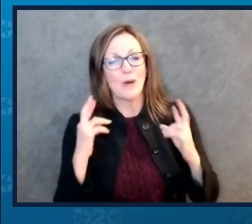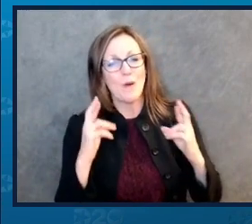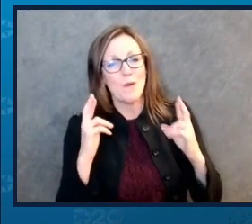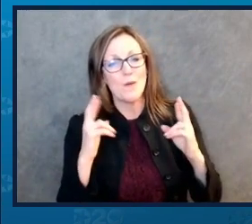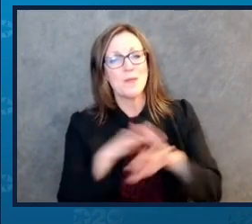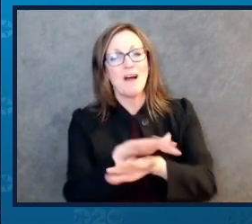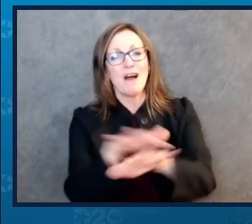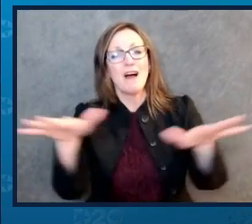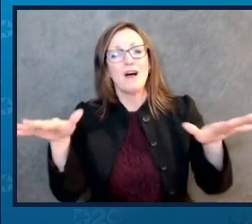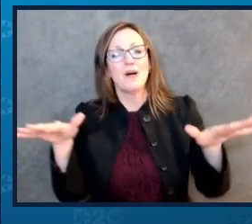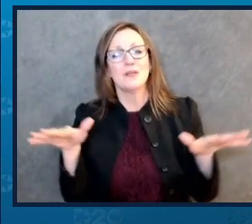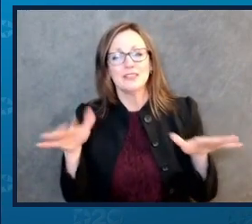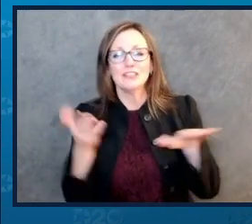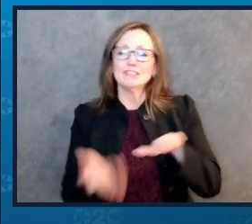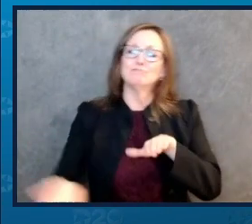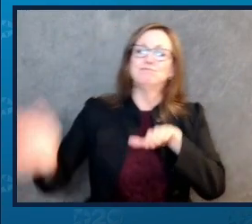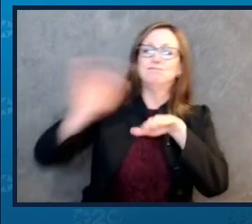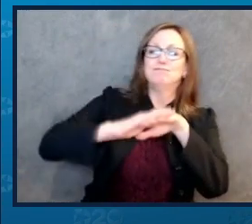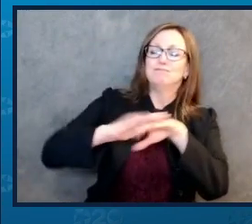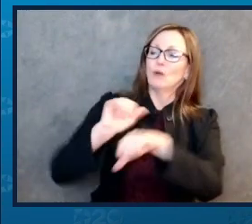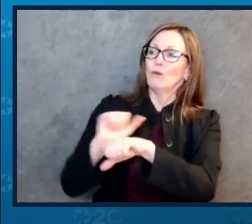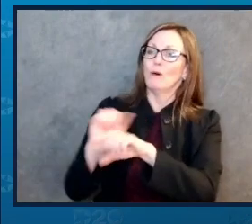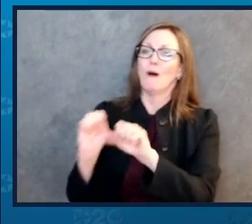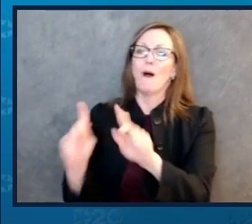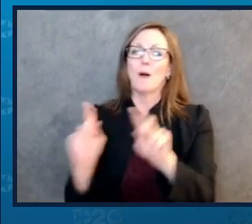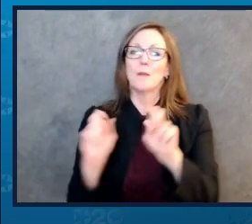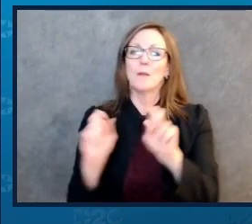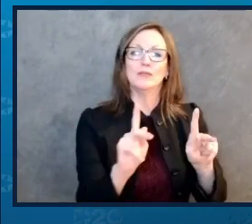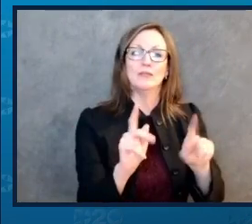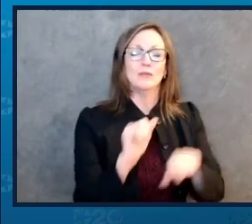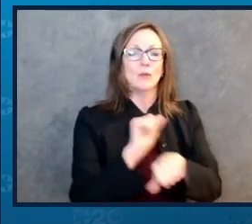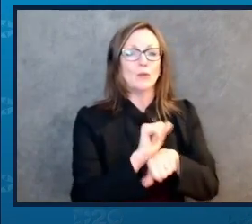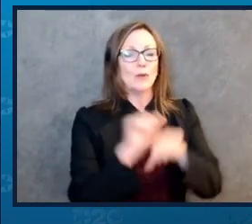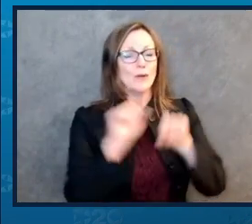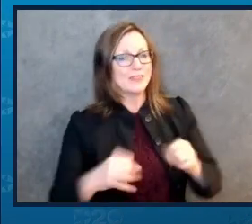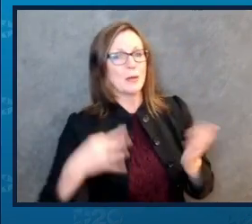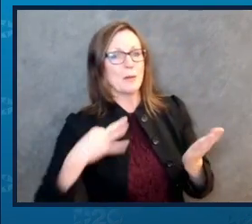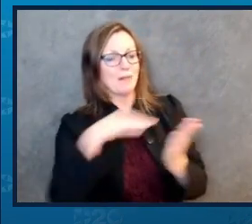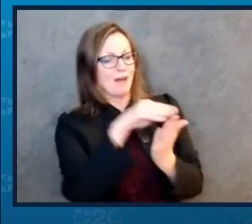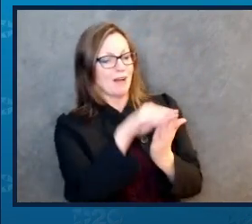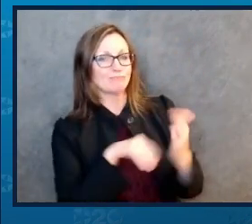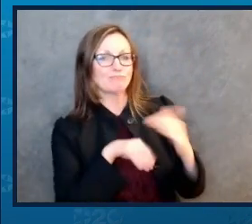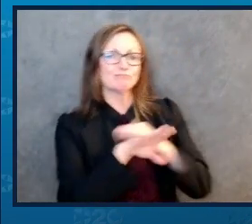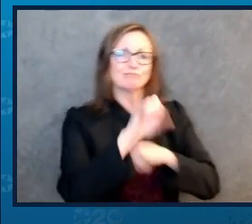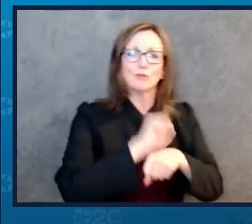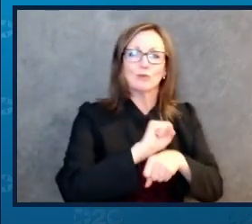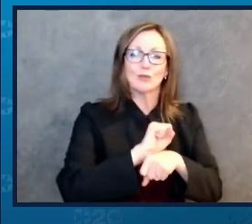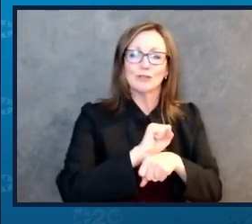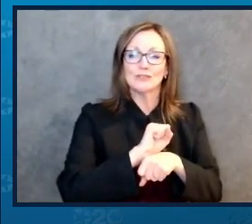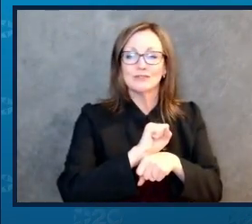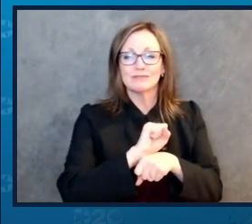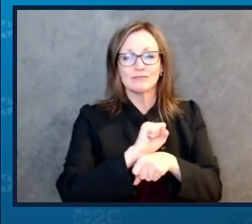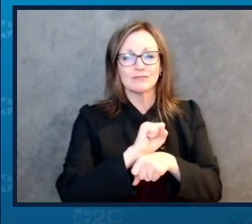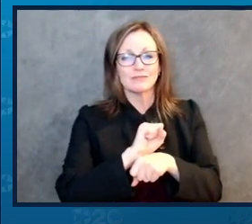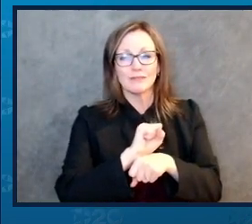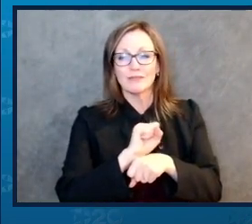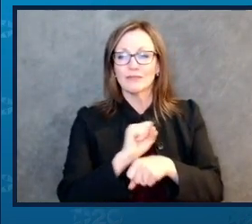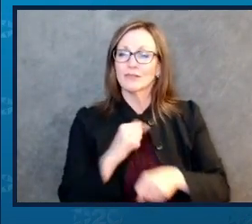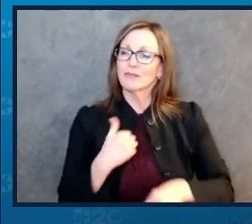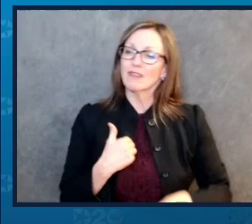WE DON'T ASK FOR MUCH FROM GOVERNMENT, BUT CATCH US WHEN WE'RE FALLING. I KNOW IT MUST FEEL LIKER FALLING RIGHT NOW.